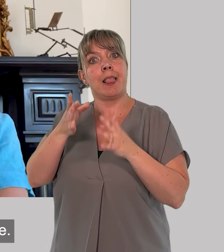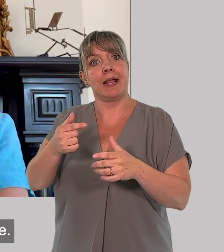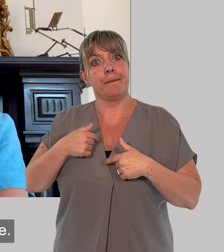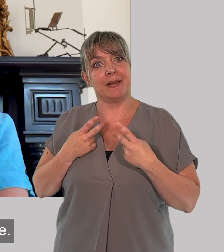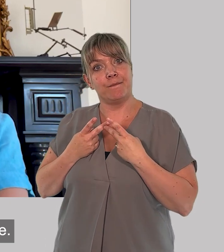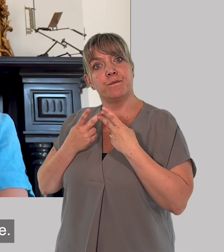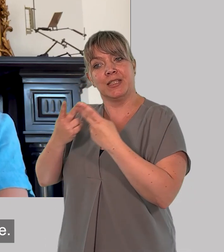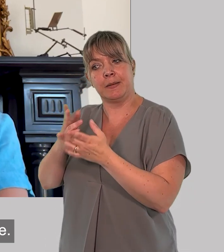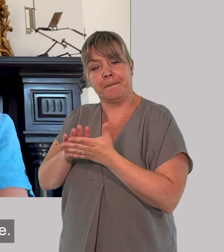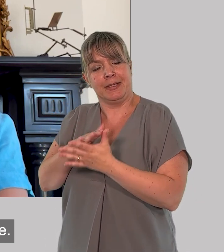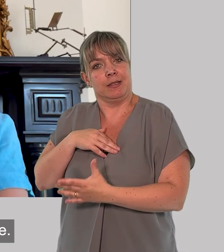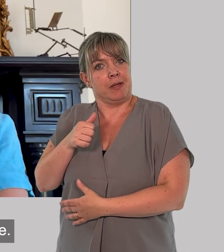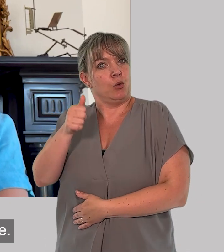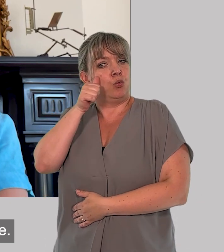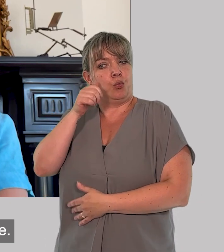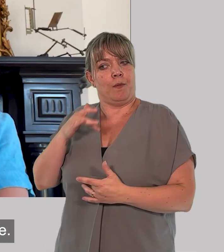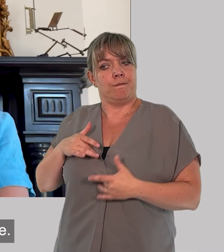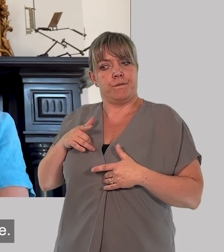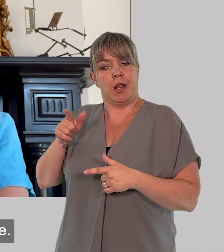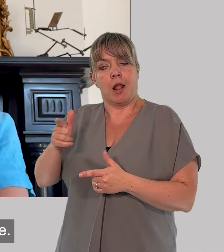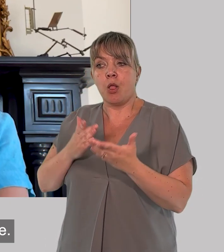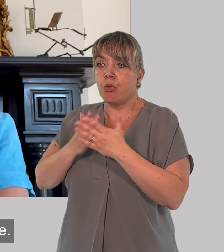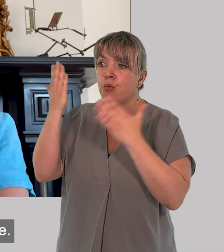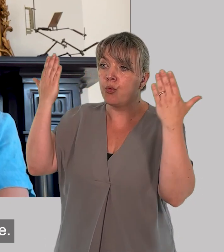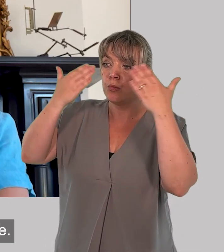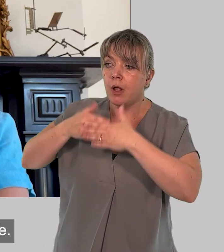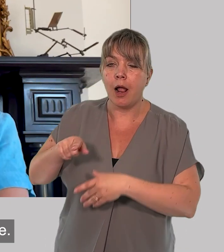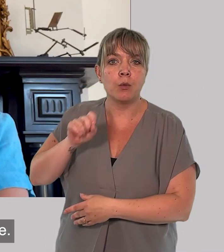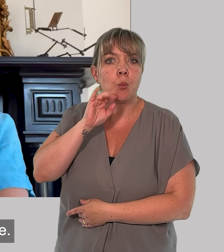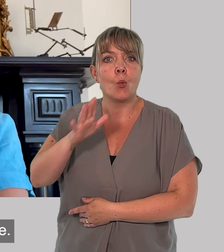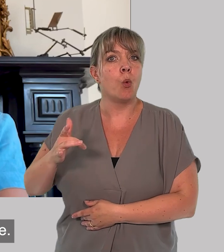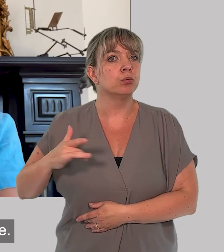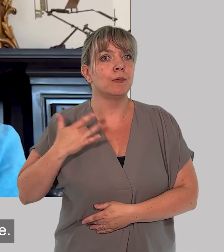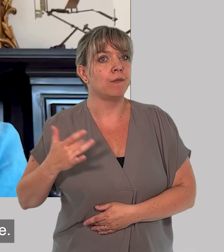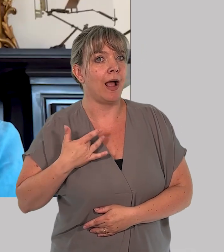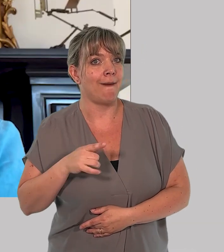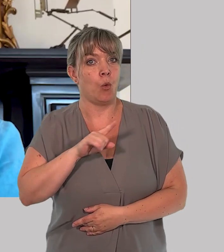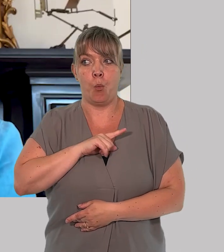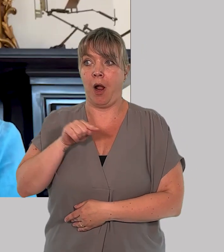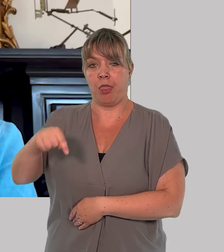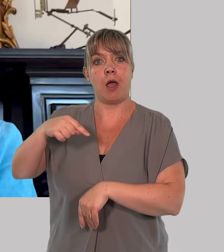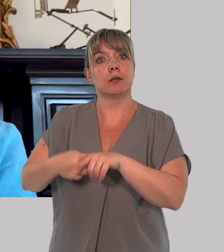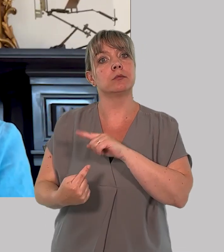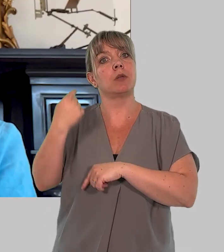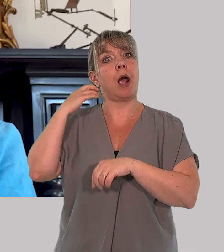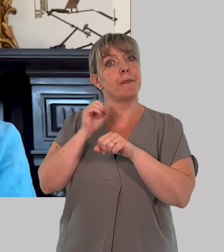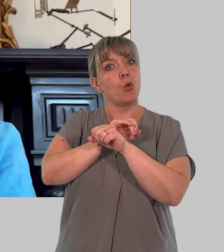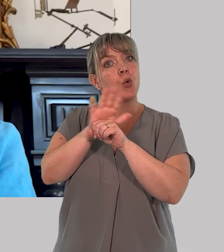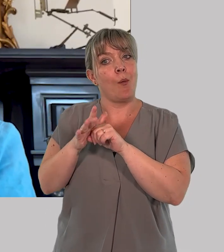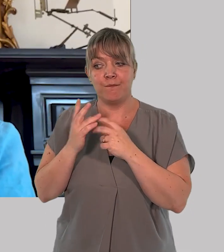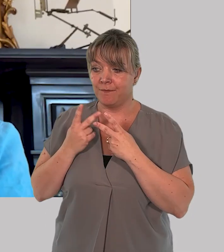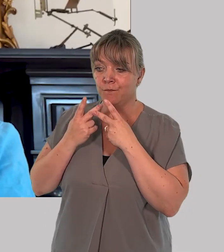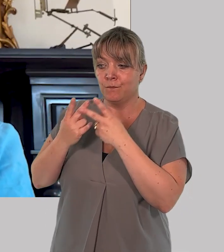during COVID times were not allowed until end of life. But they found an antibiotic that worked.